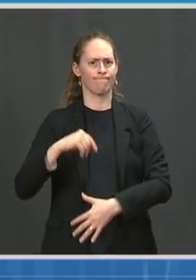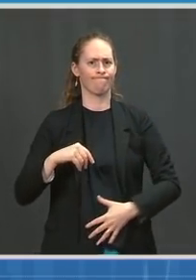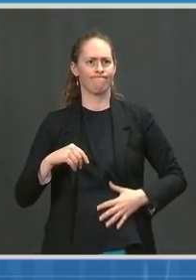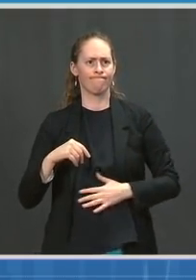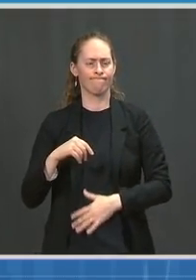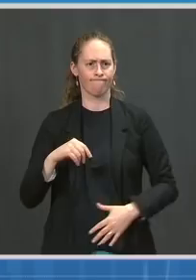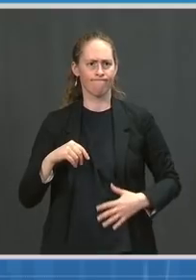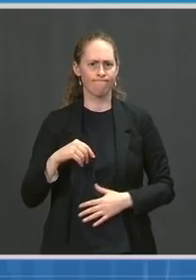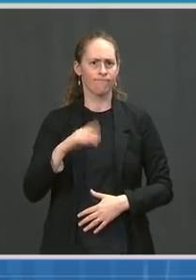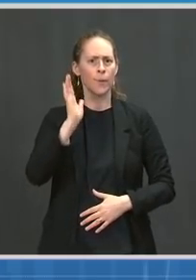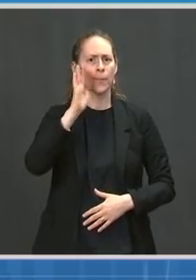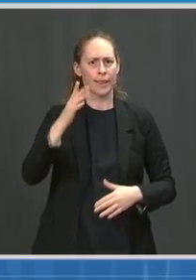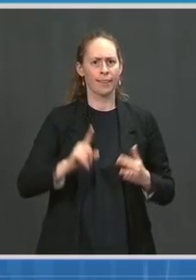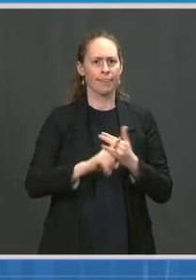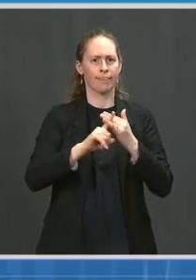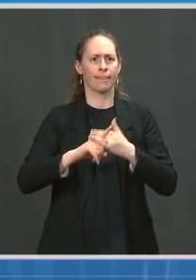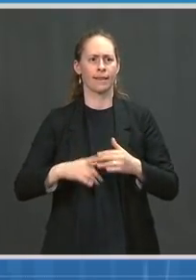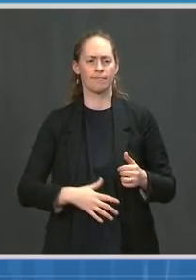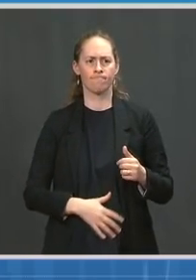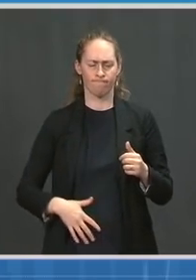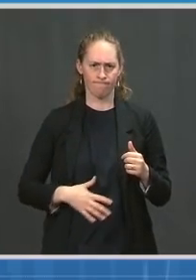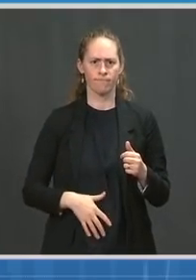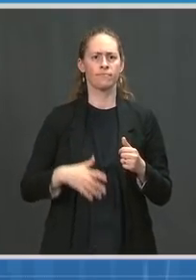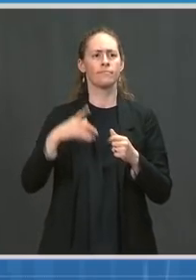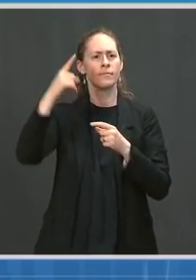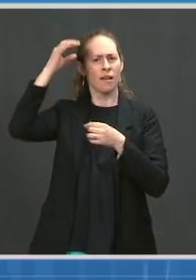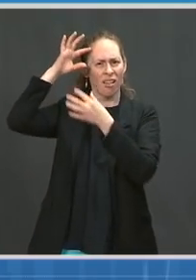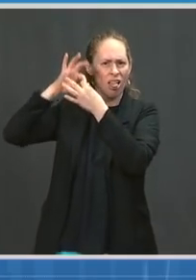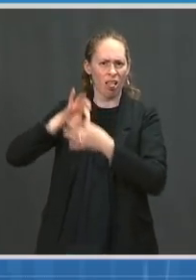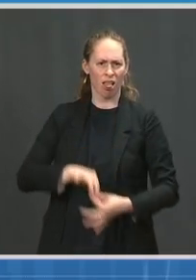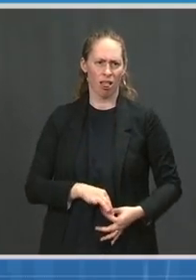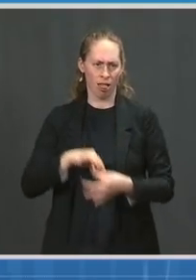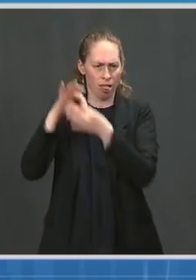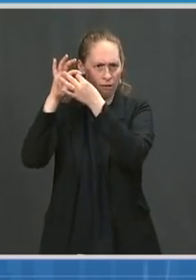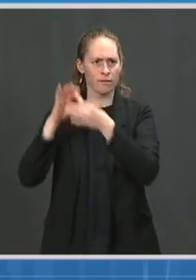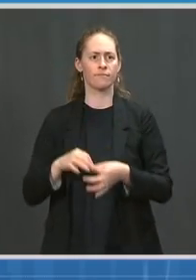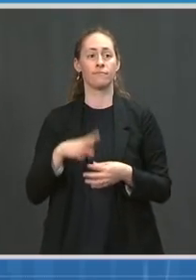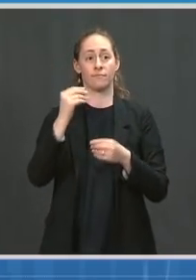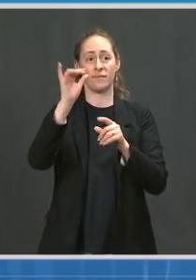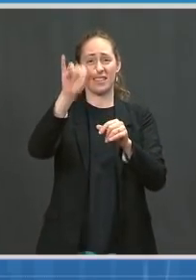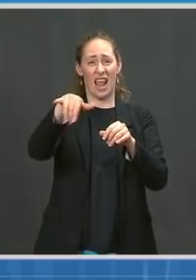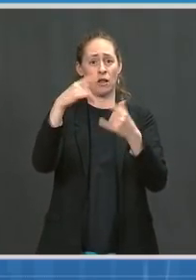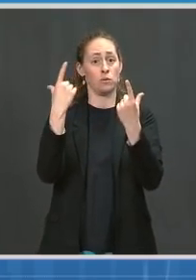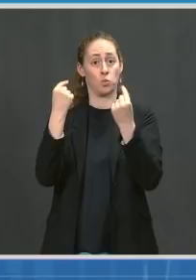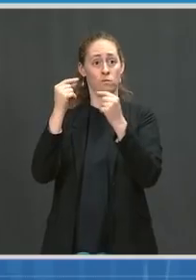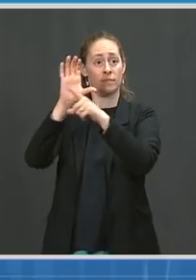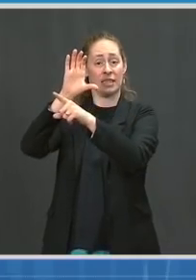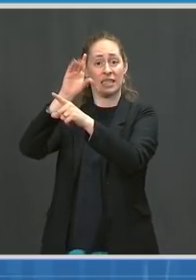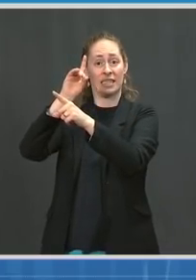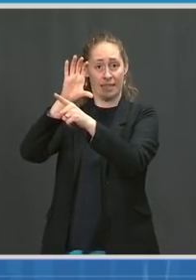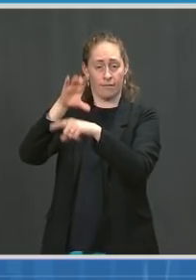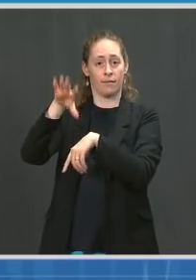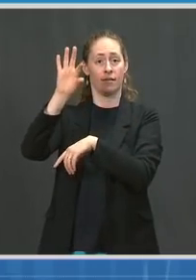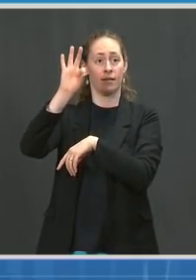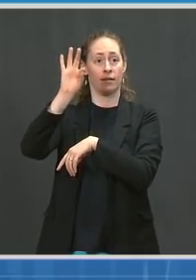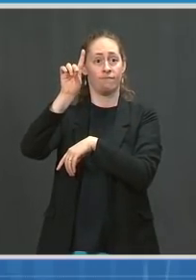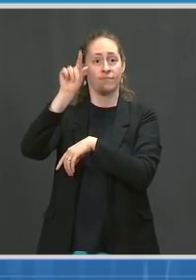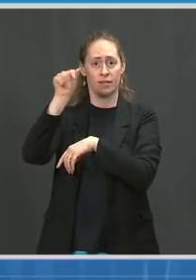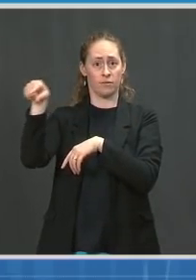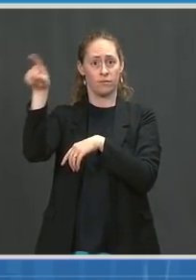Reporting Systems, known as VAERS, which is a system that CDC and FDA co-manage to serve as an early warning system